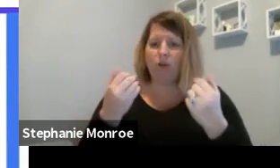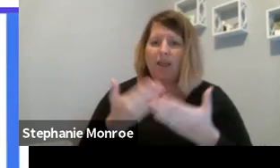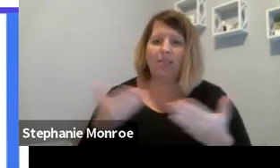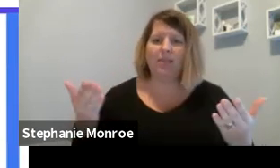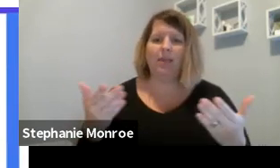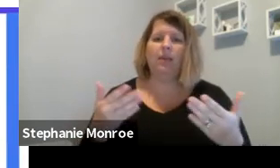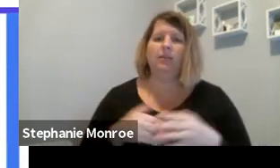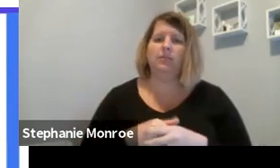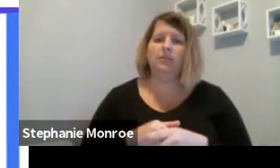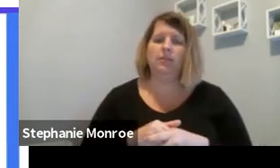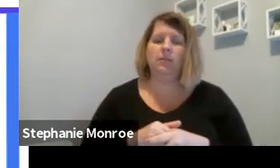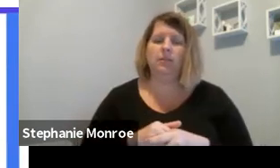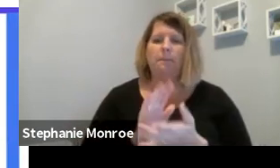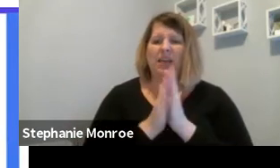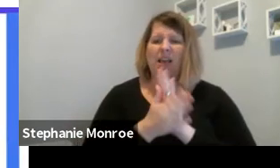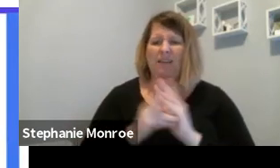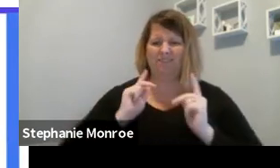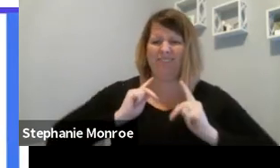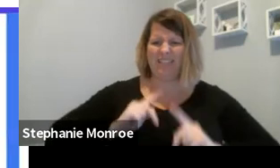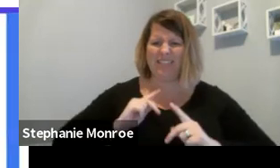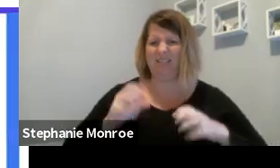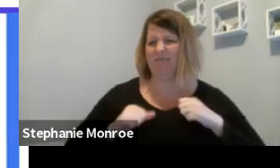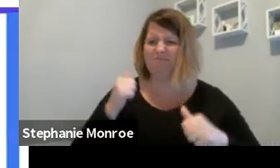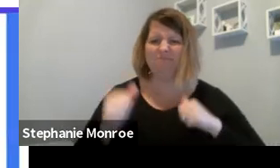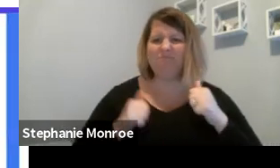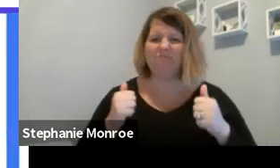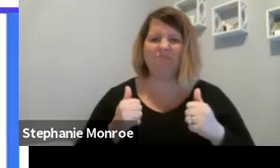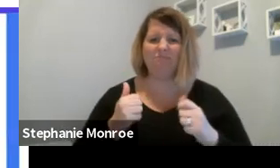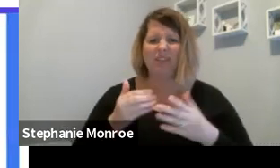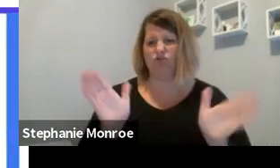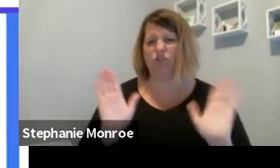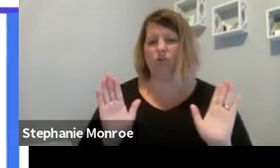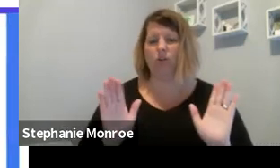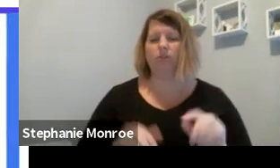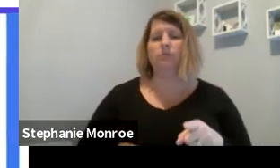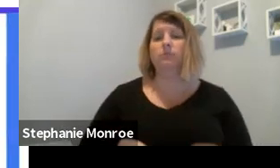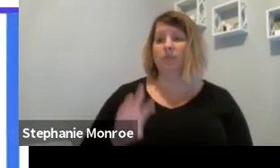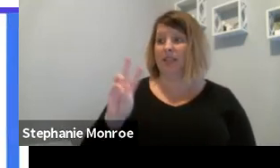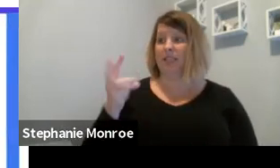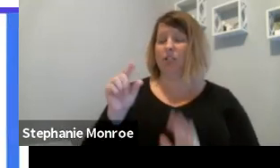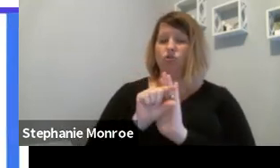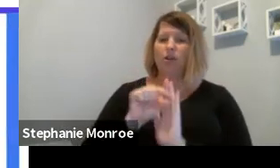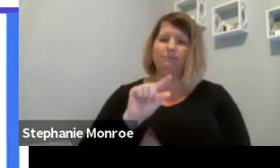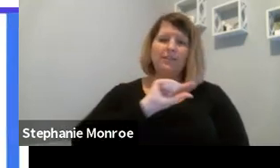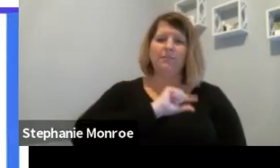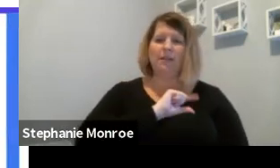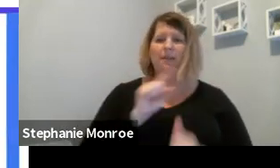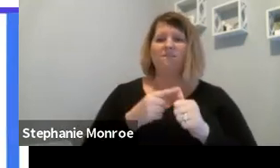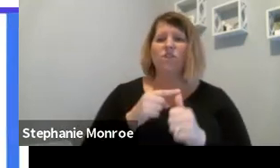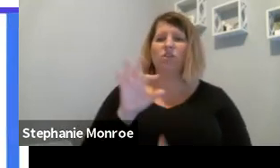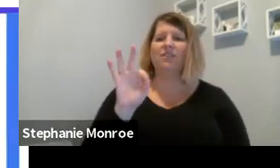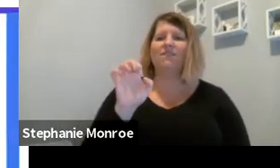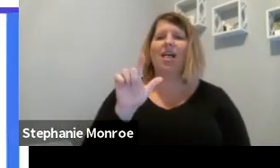becoming physically aggressive just in general. By the sixth grade, I was convicted for my first felony on attempted murder charges.